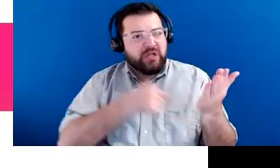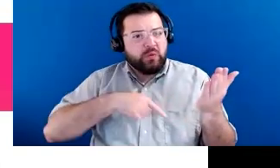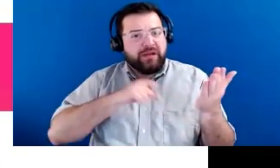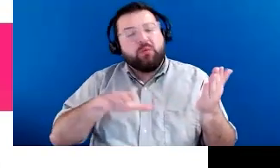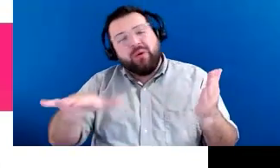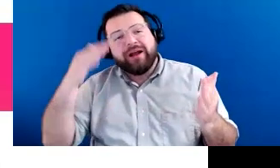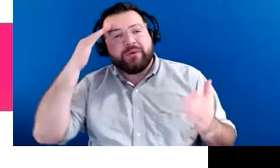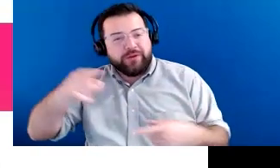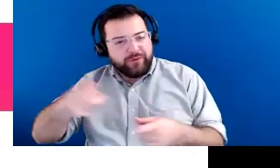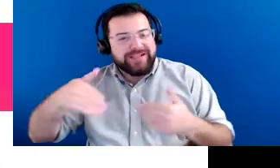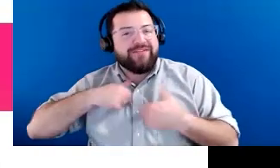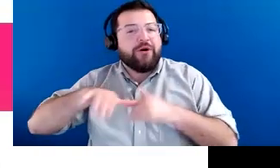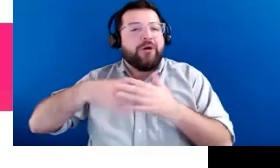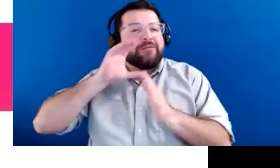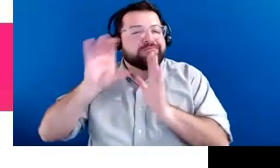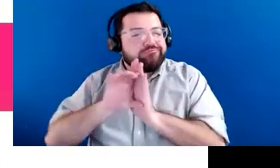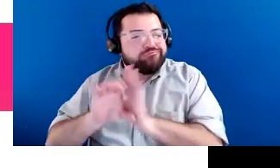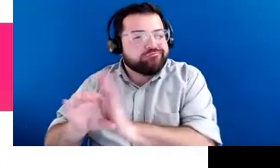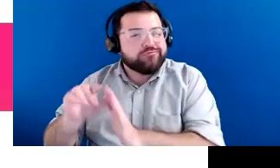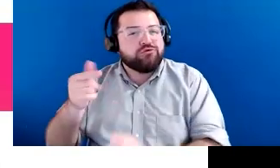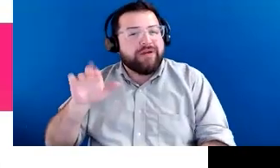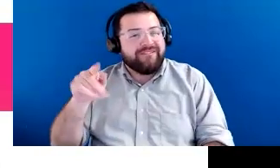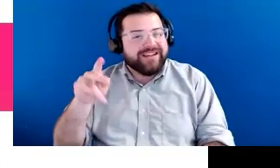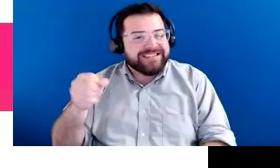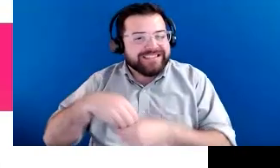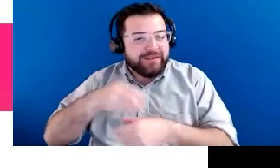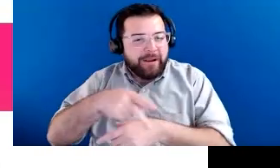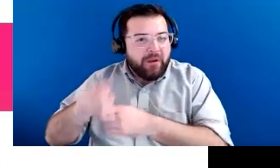have all the graphics that are in here, but is there, and maybe I missed this.